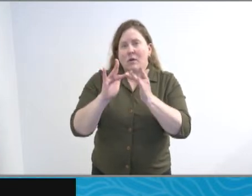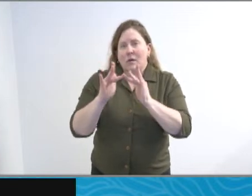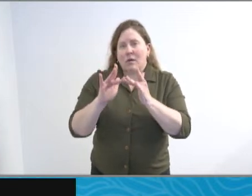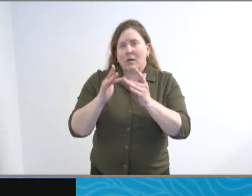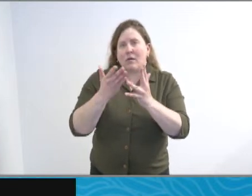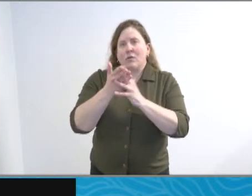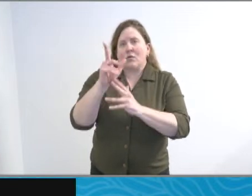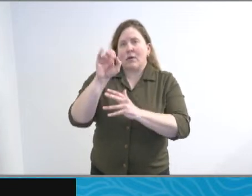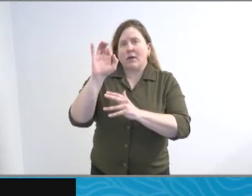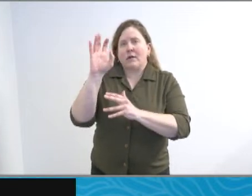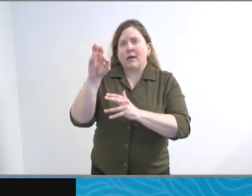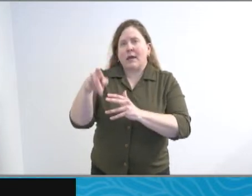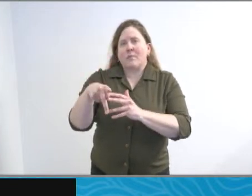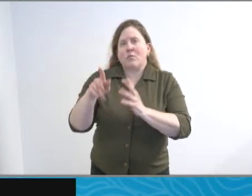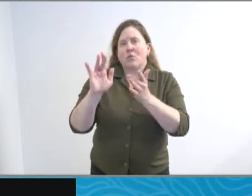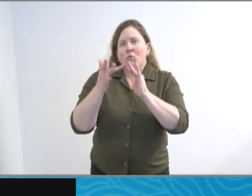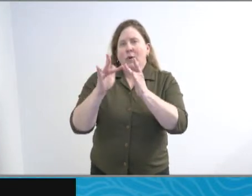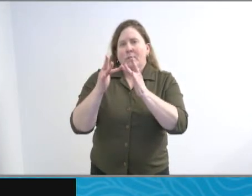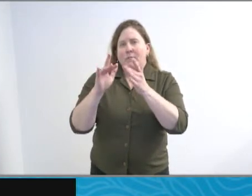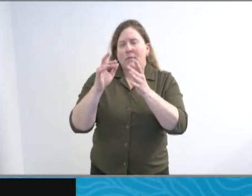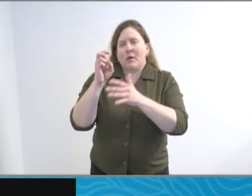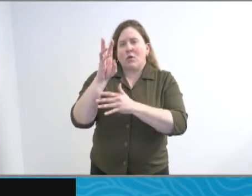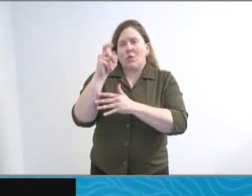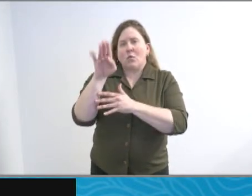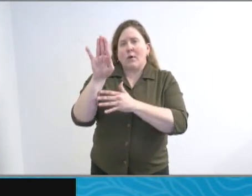and community reports that we've done in the last couple